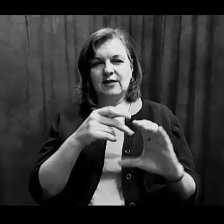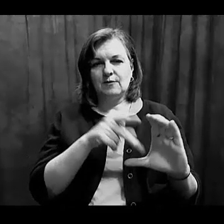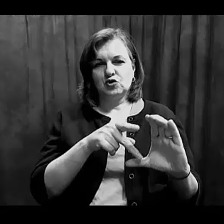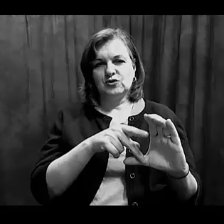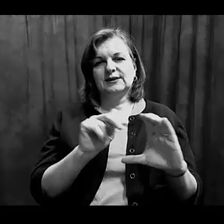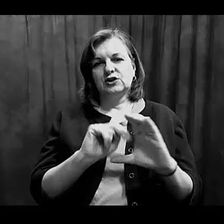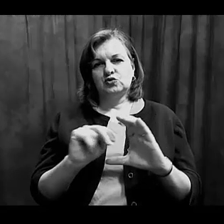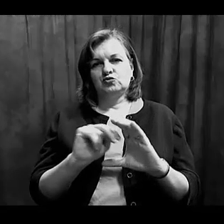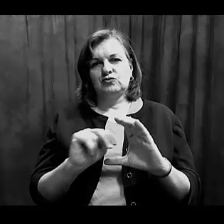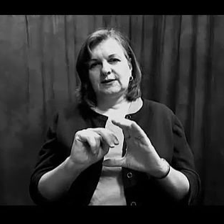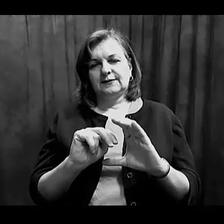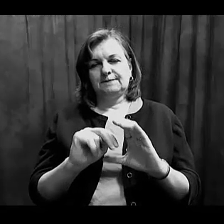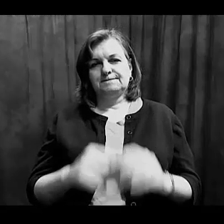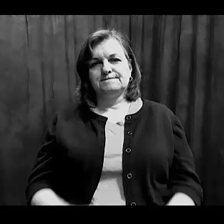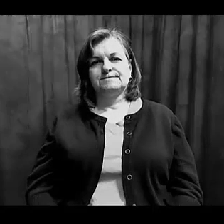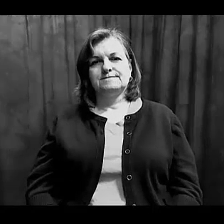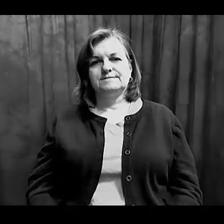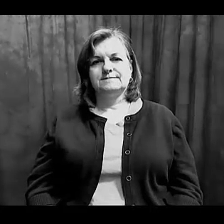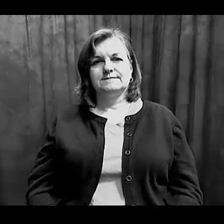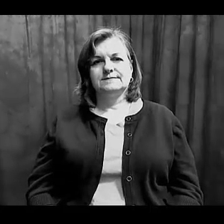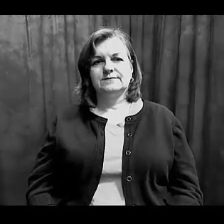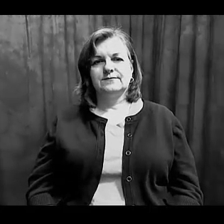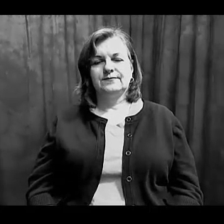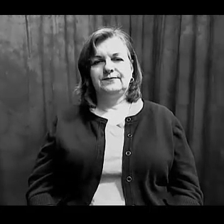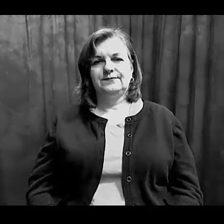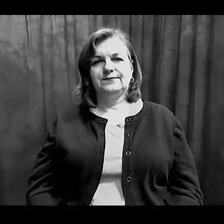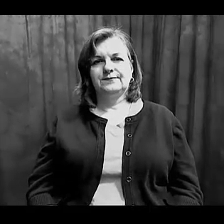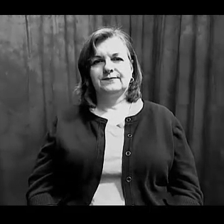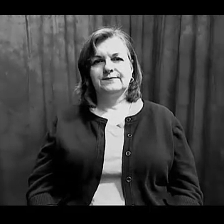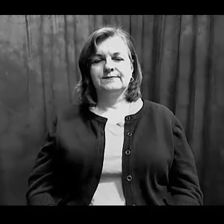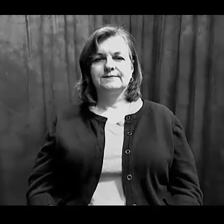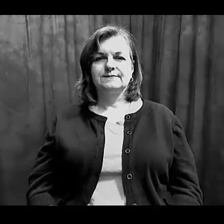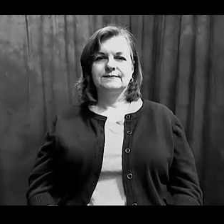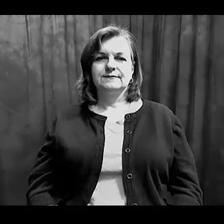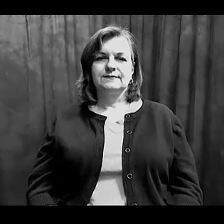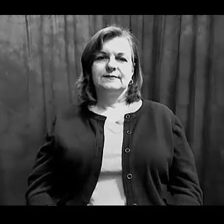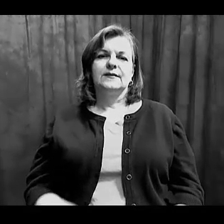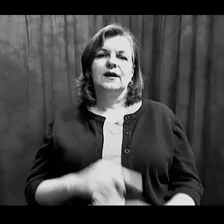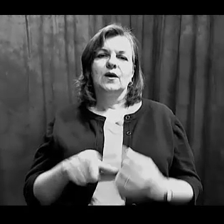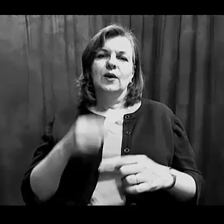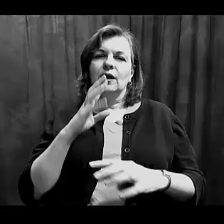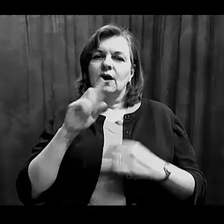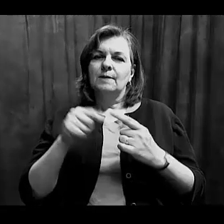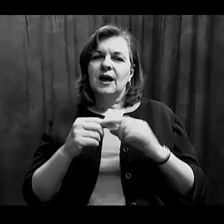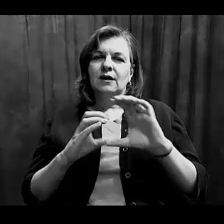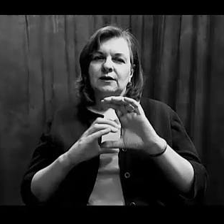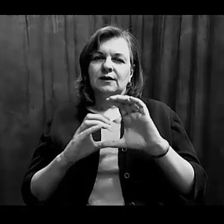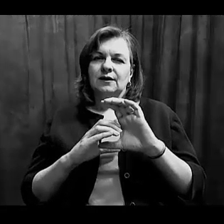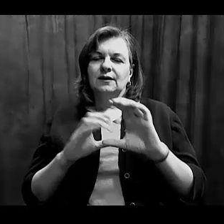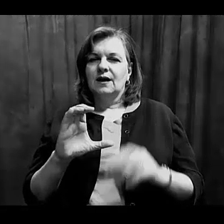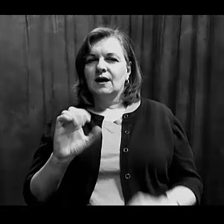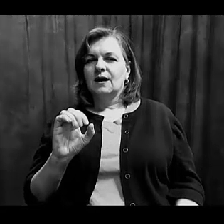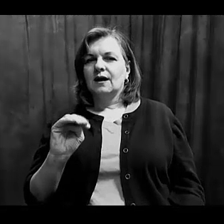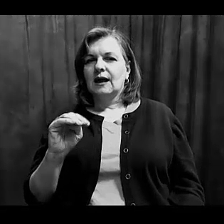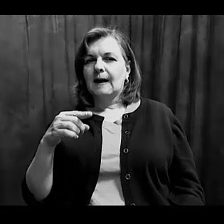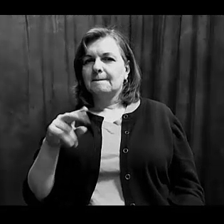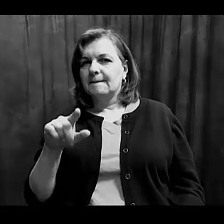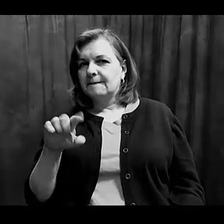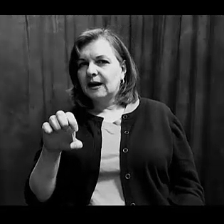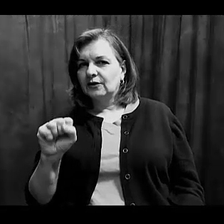we have the protons and neutrons and so what we're going to think about when we talk about compounds primarily